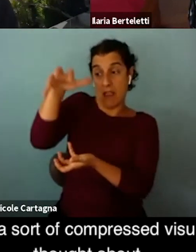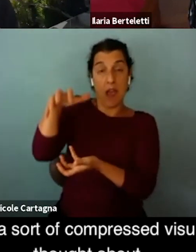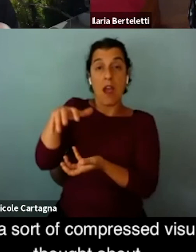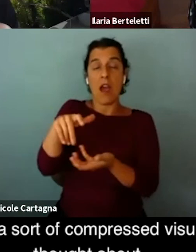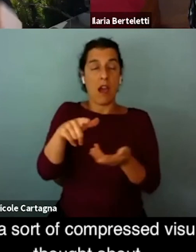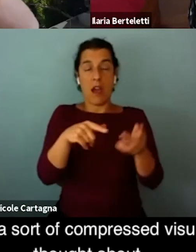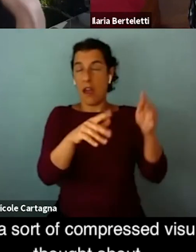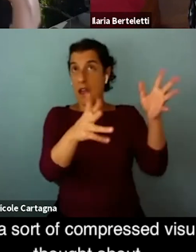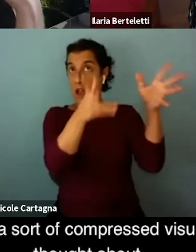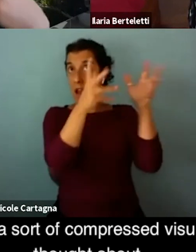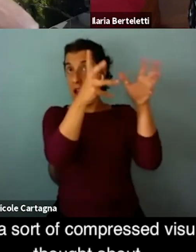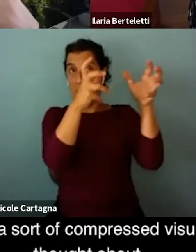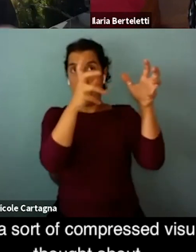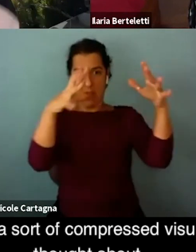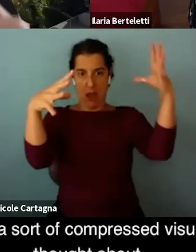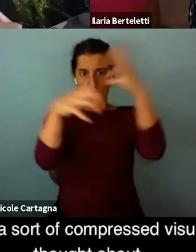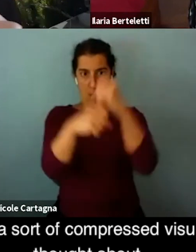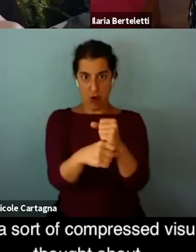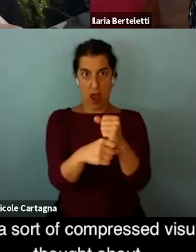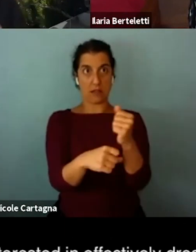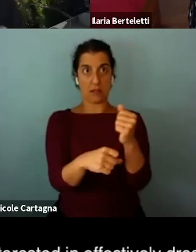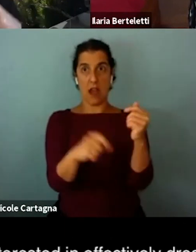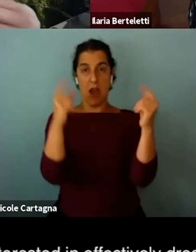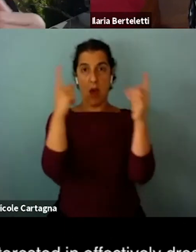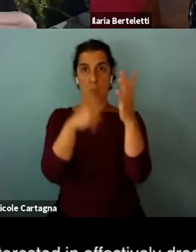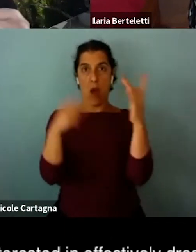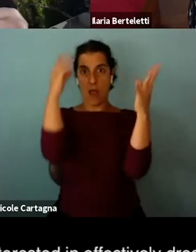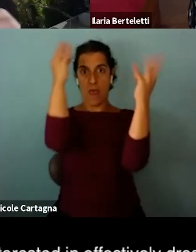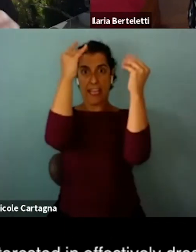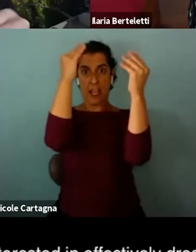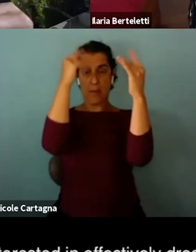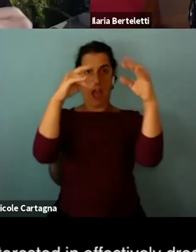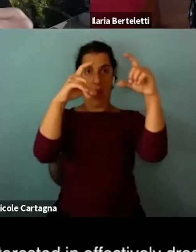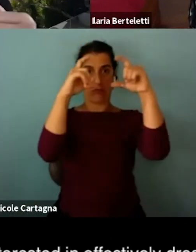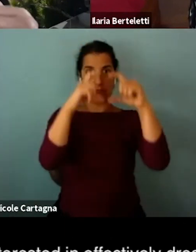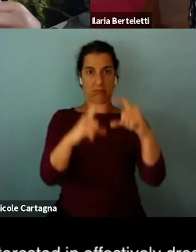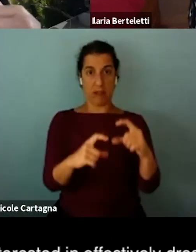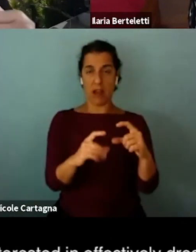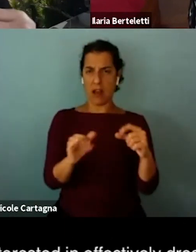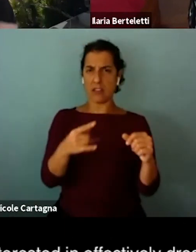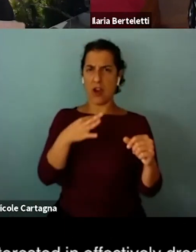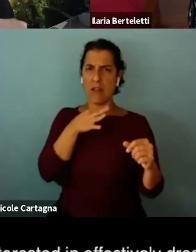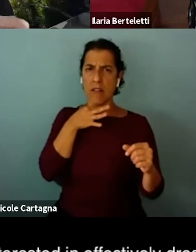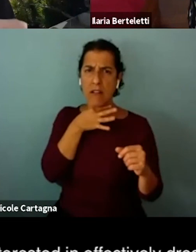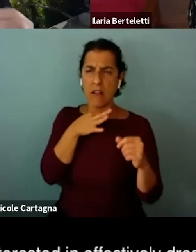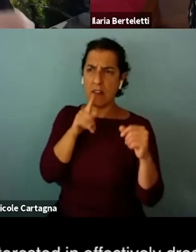of of what's being thought about and so so we're very interested in effectively dreaming